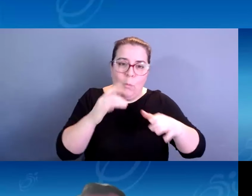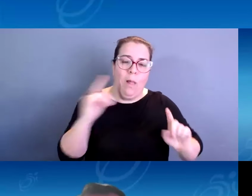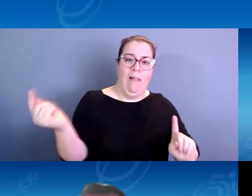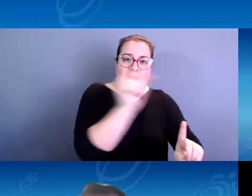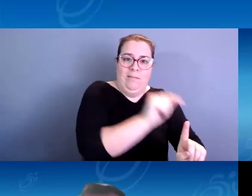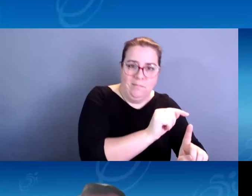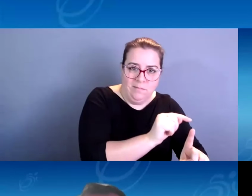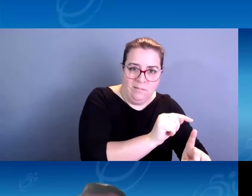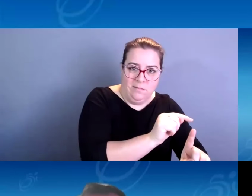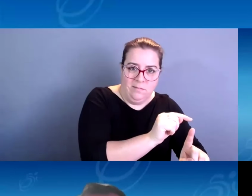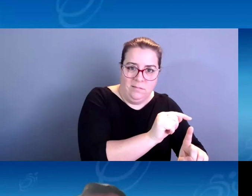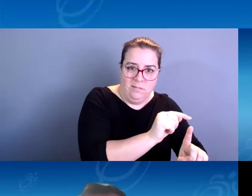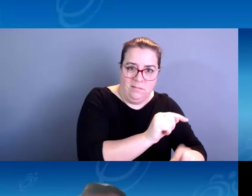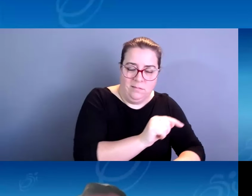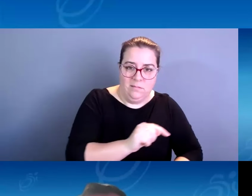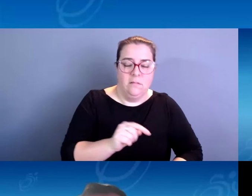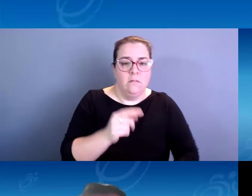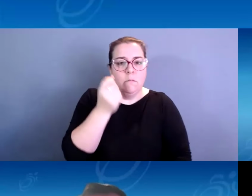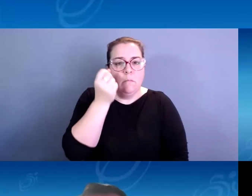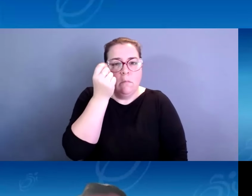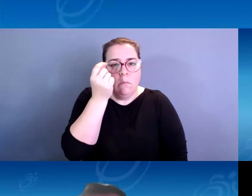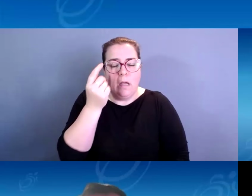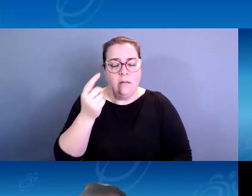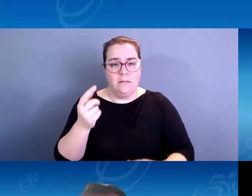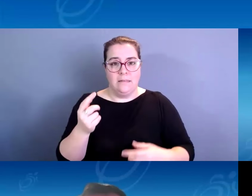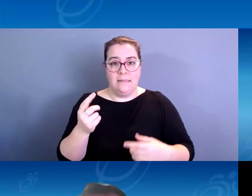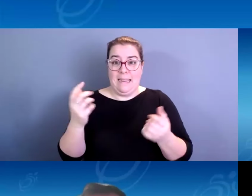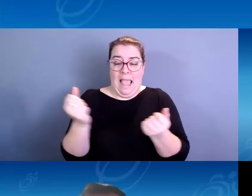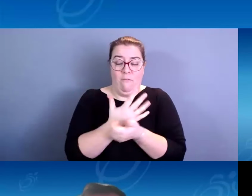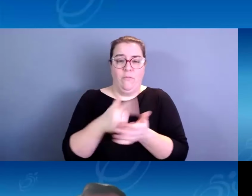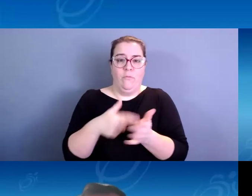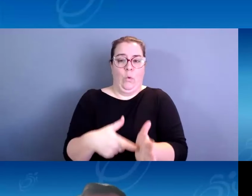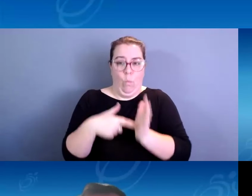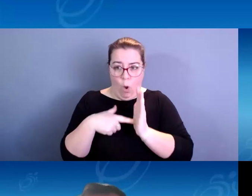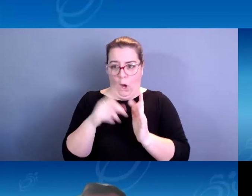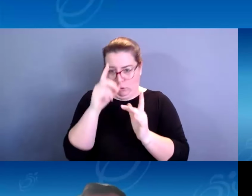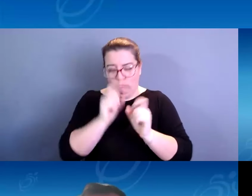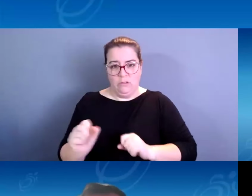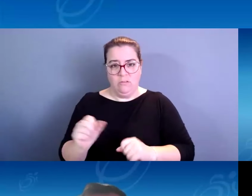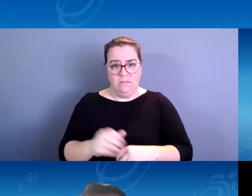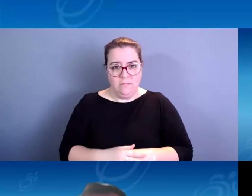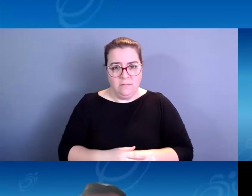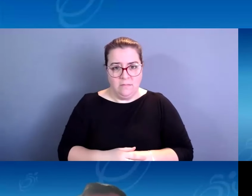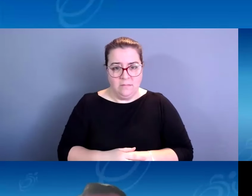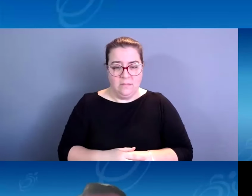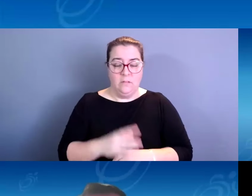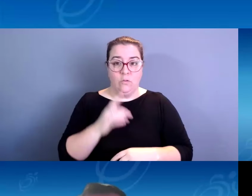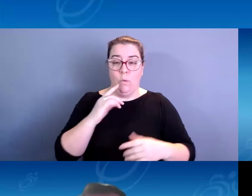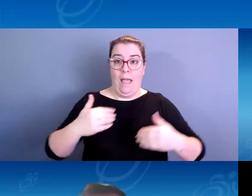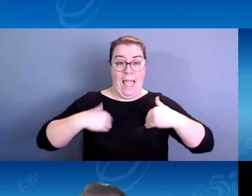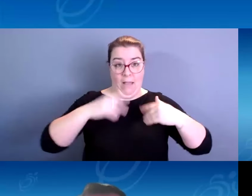is just as strategic as the rest of it, and in fact needs to be in order for the tactics to work. Absolutely.